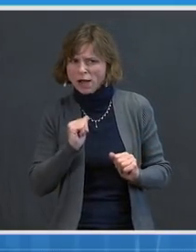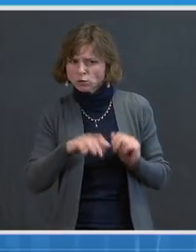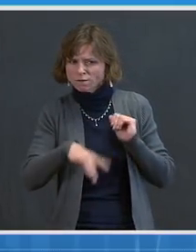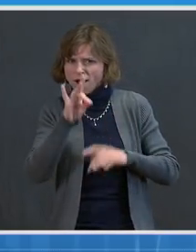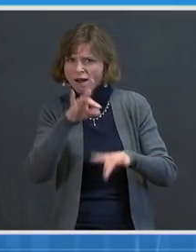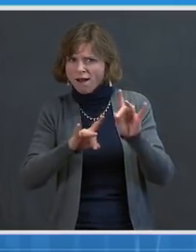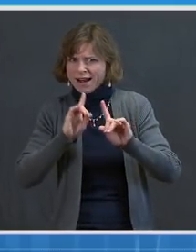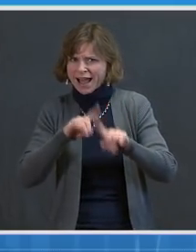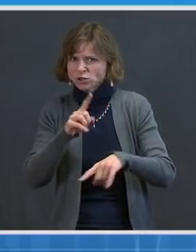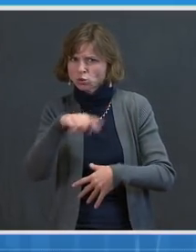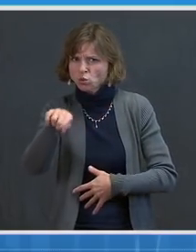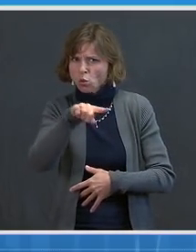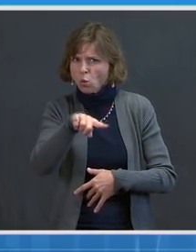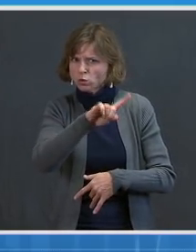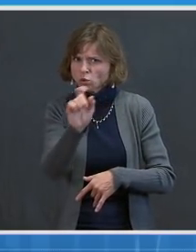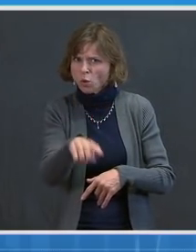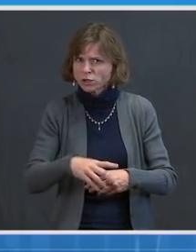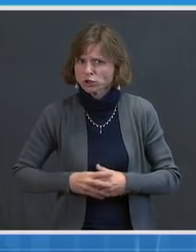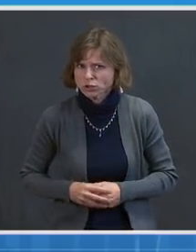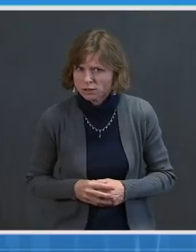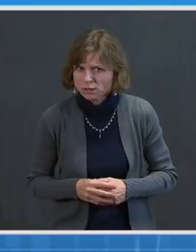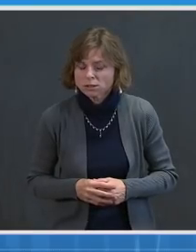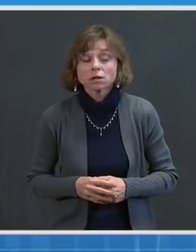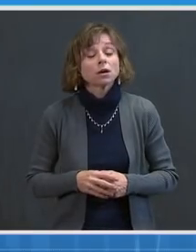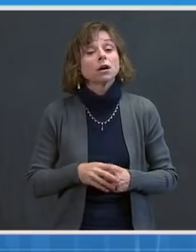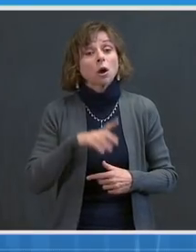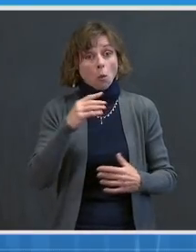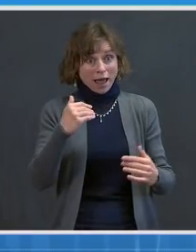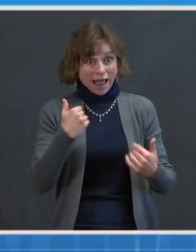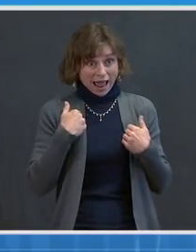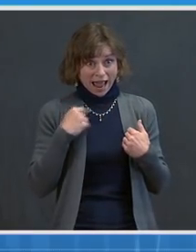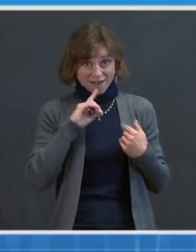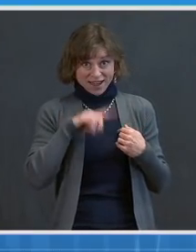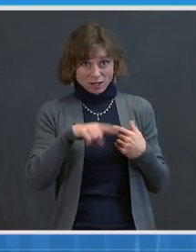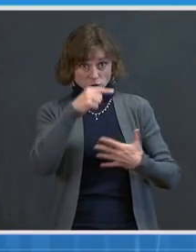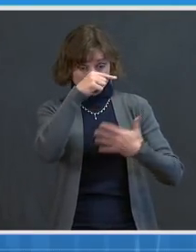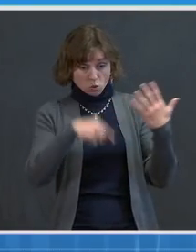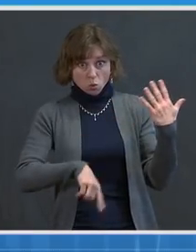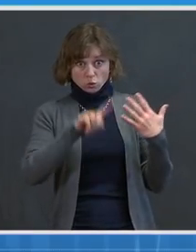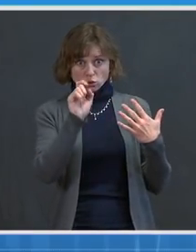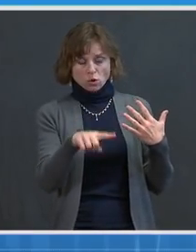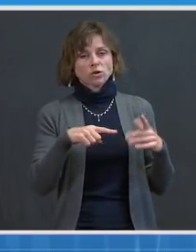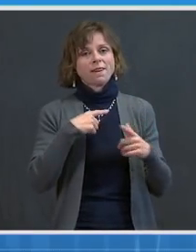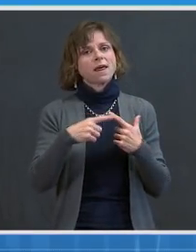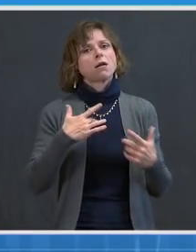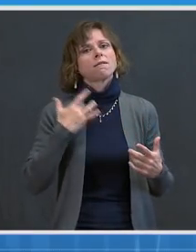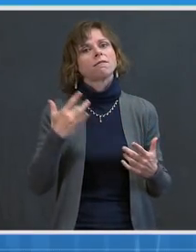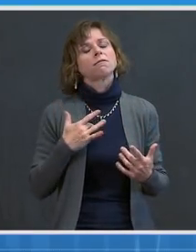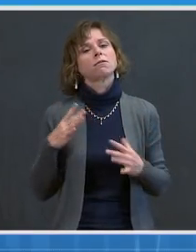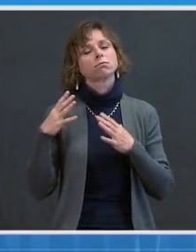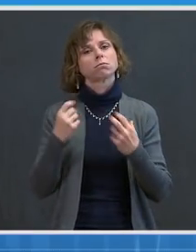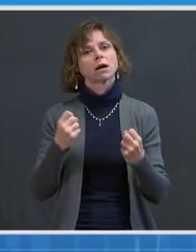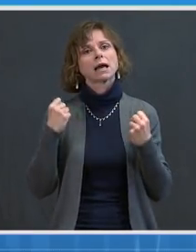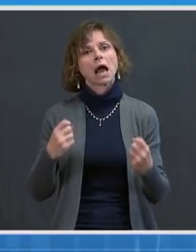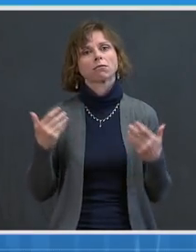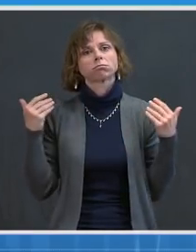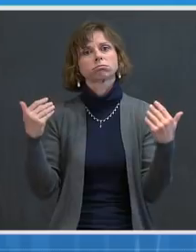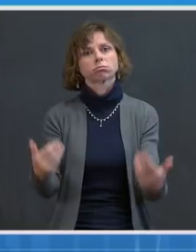When answered, they will inform the future guidance that will enable us to safely resume activities, while also protecting others